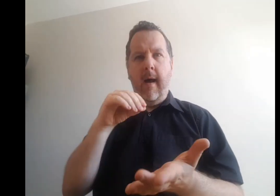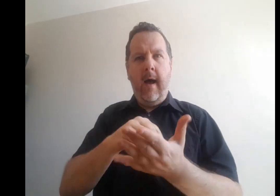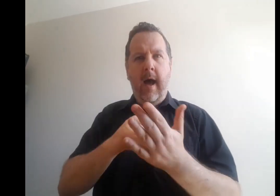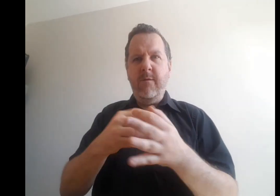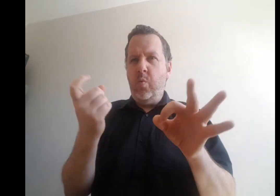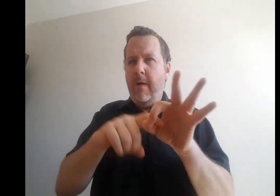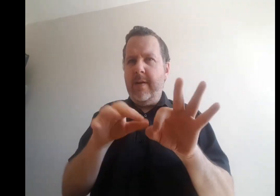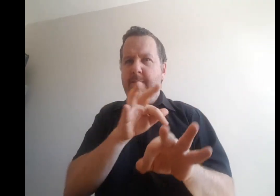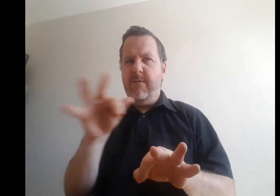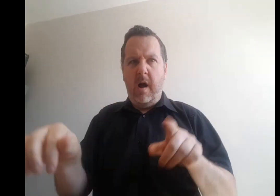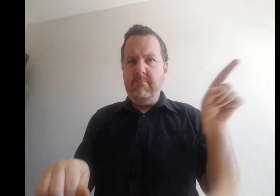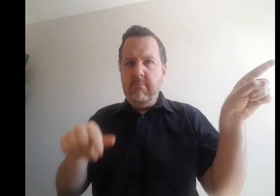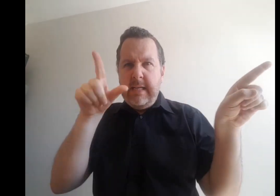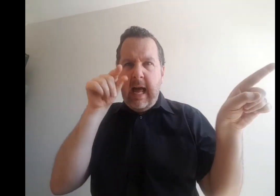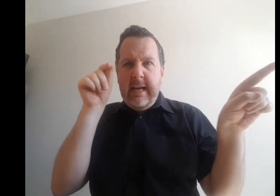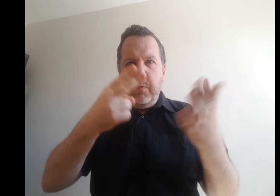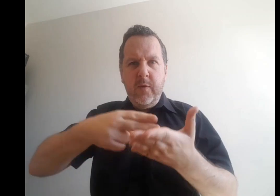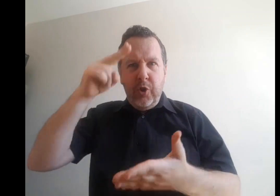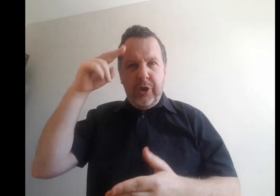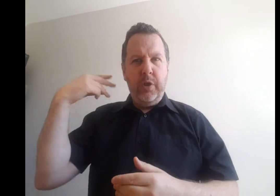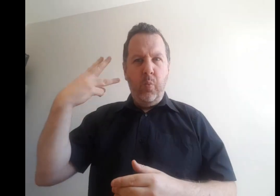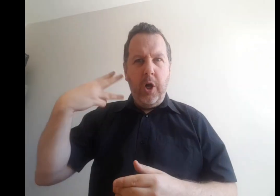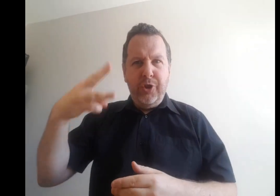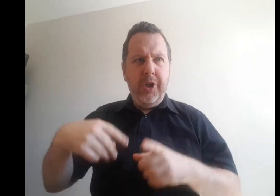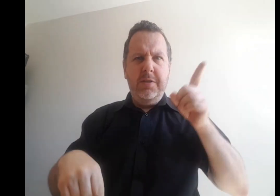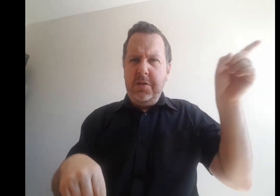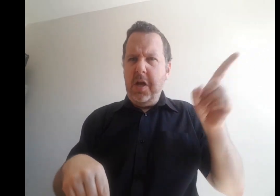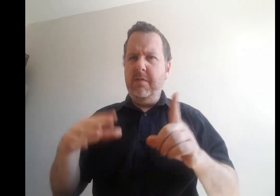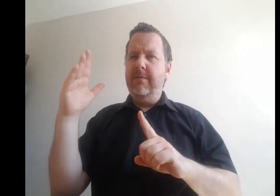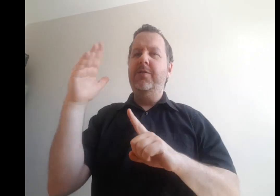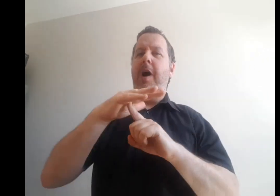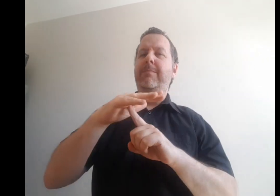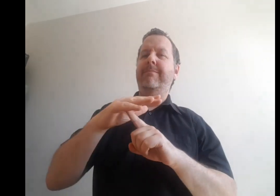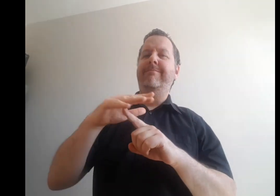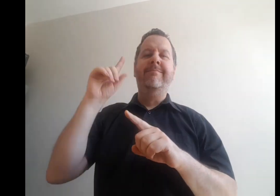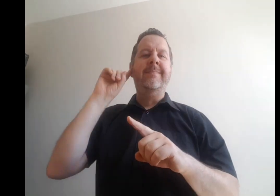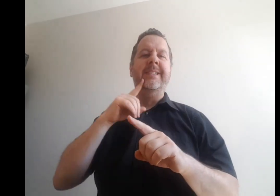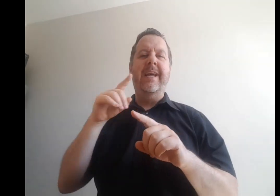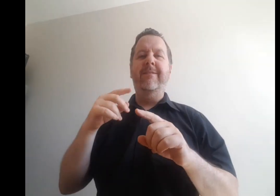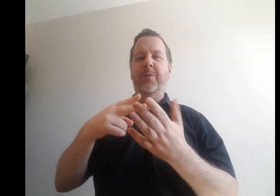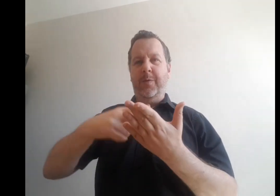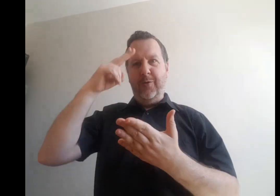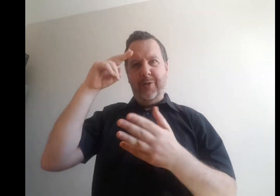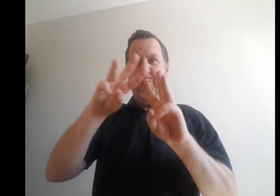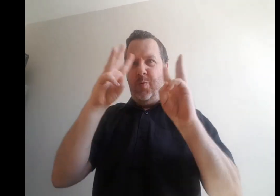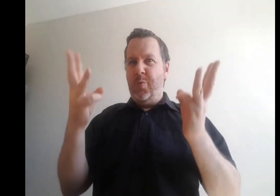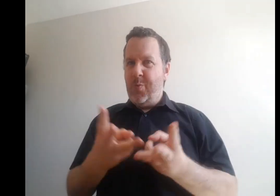in Washington (which is the preeminent deaf university)".